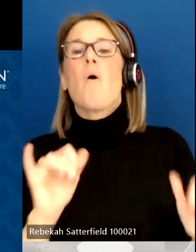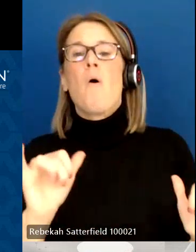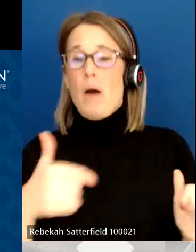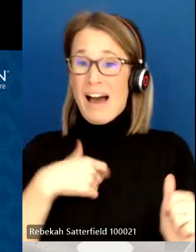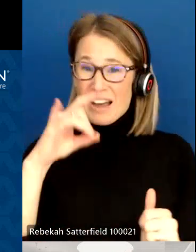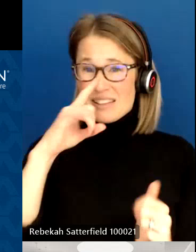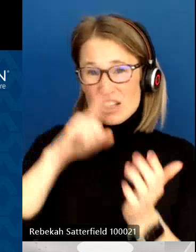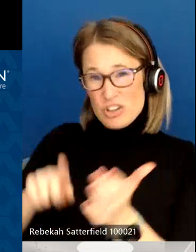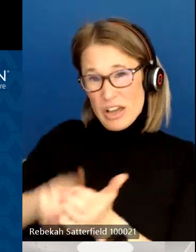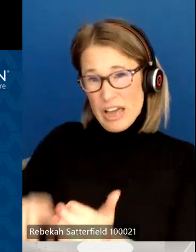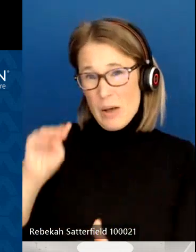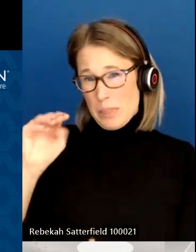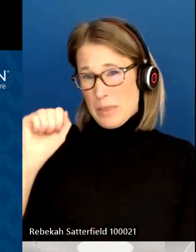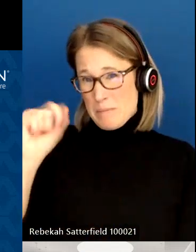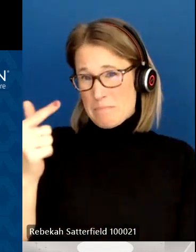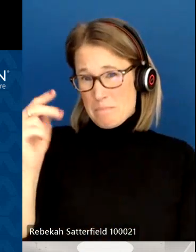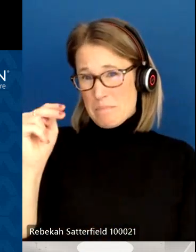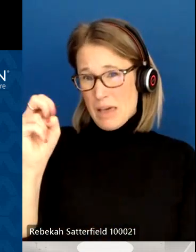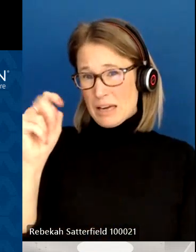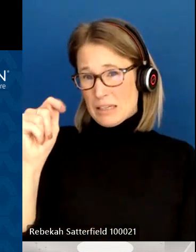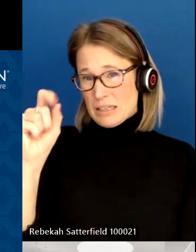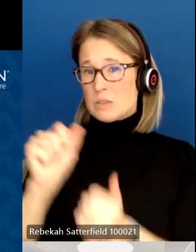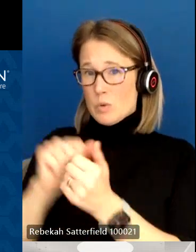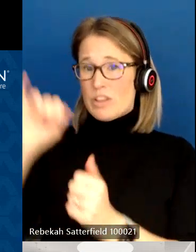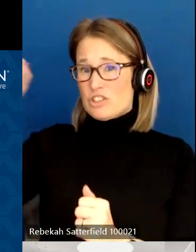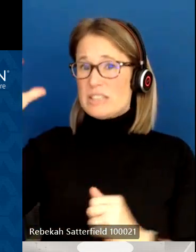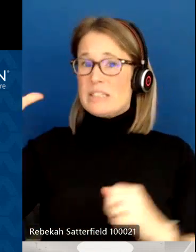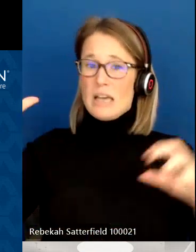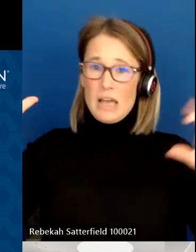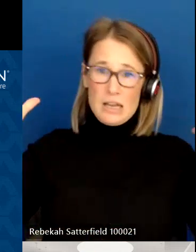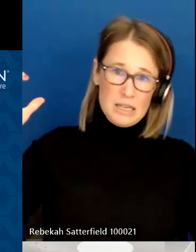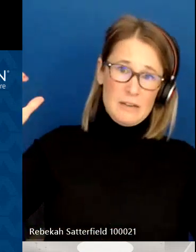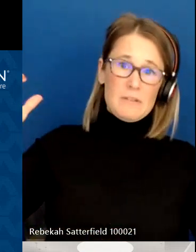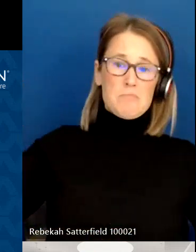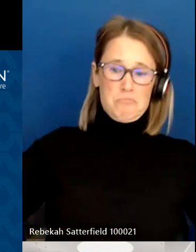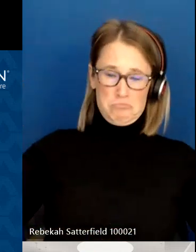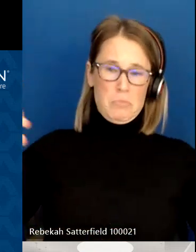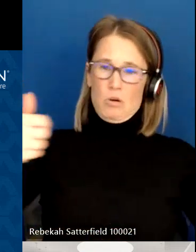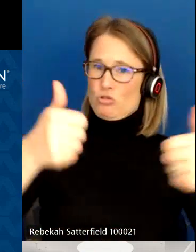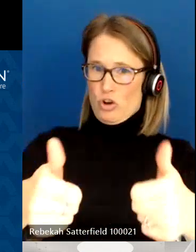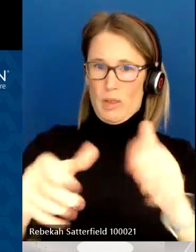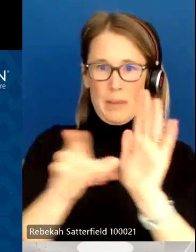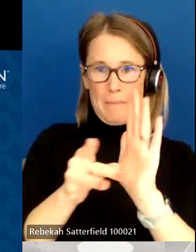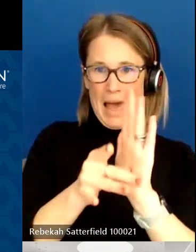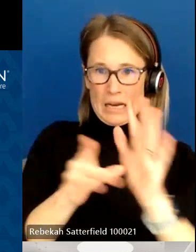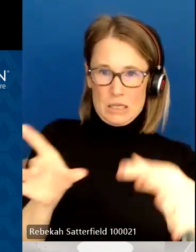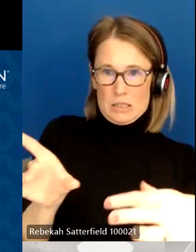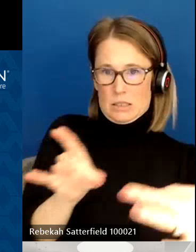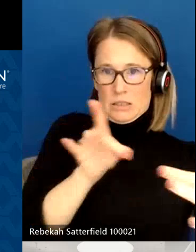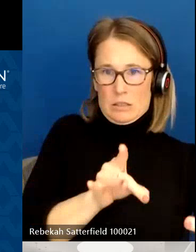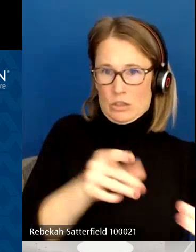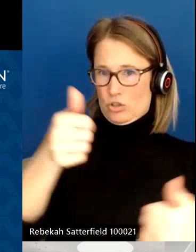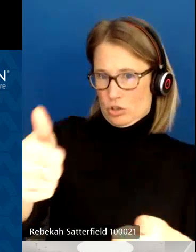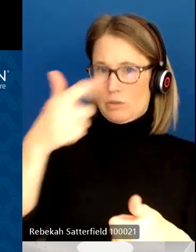with joint commission and DMV and they love them because that was a need to do provide care and it